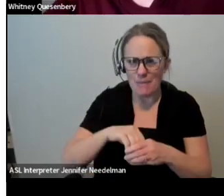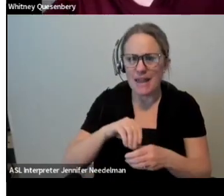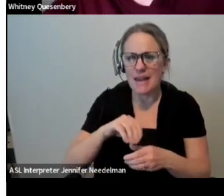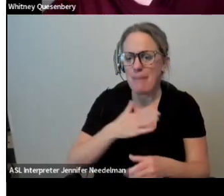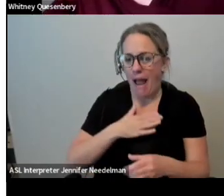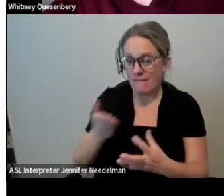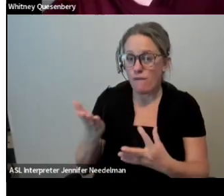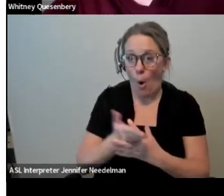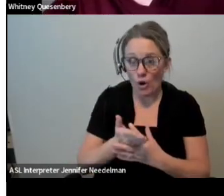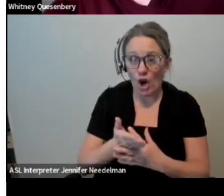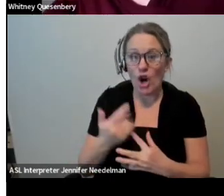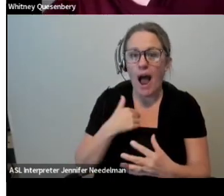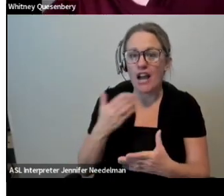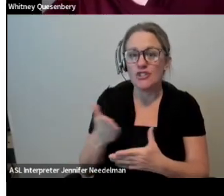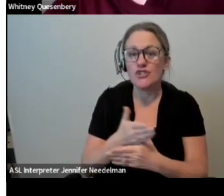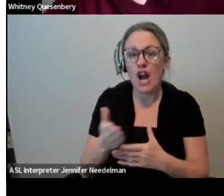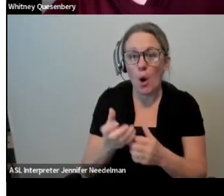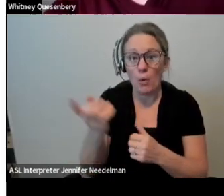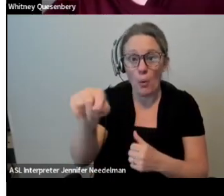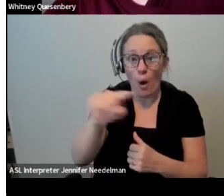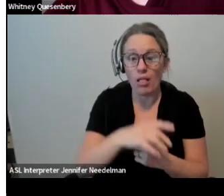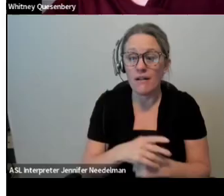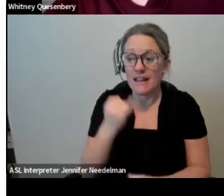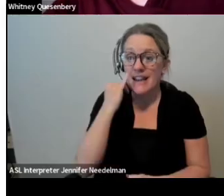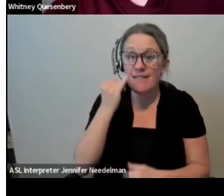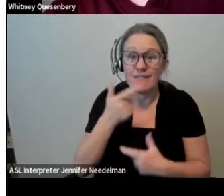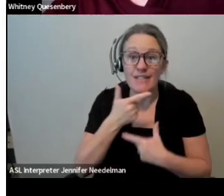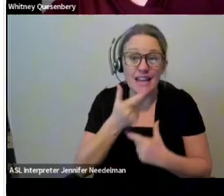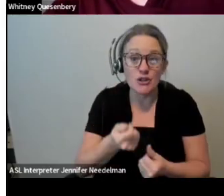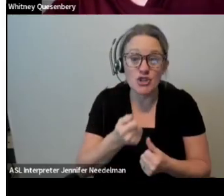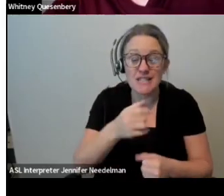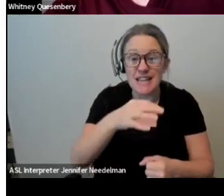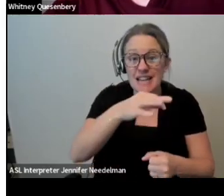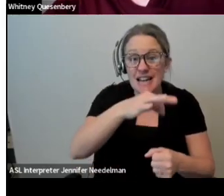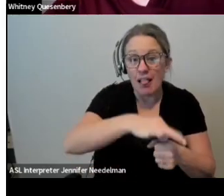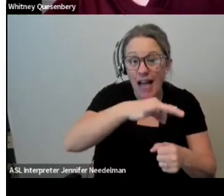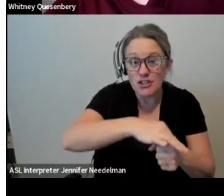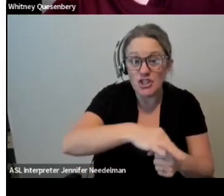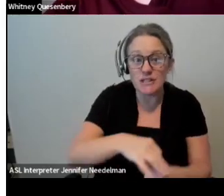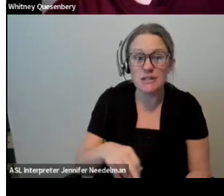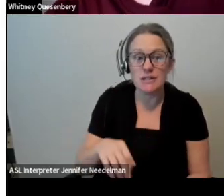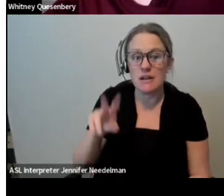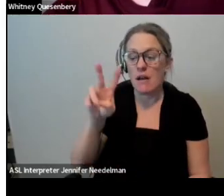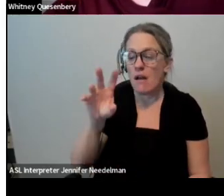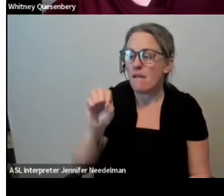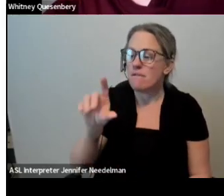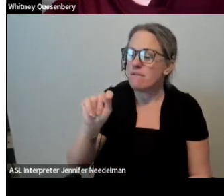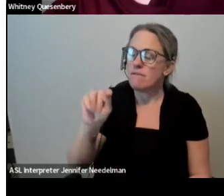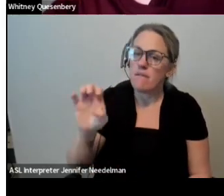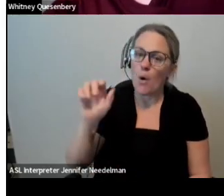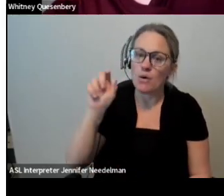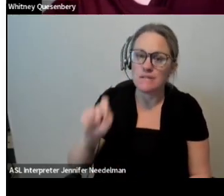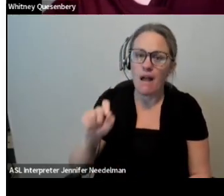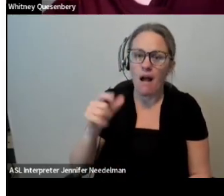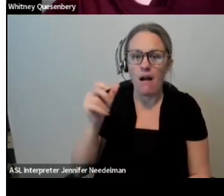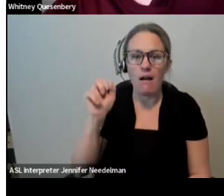And if you're interested in elections, vote.gov is a government website that has excellent accessibility for anybody trying